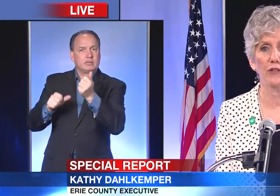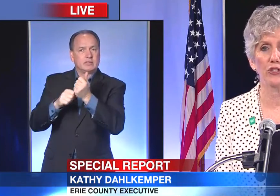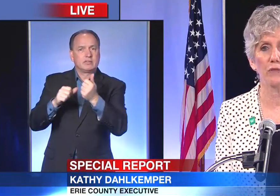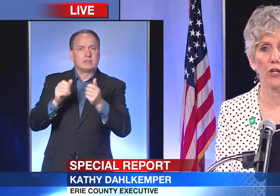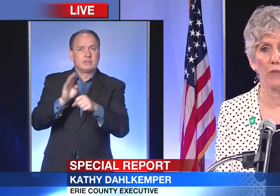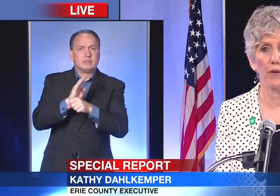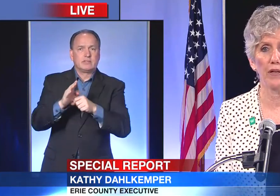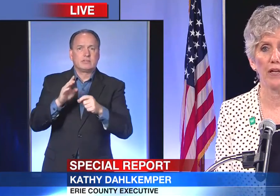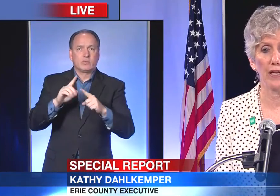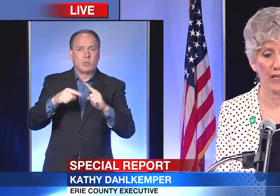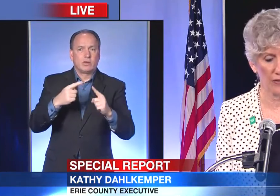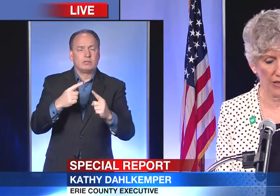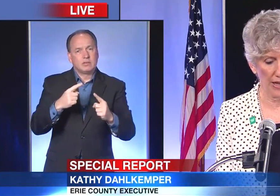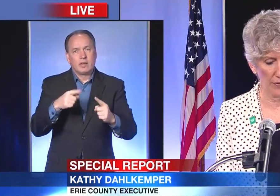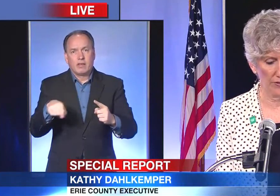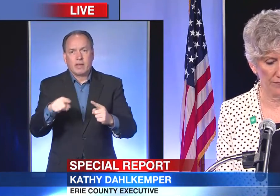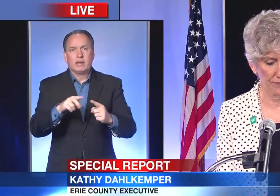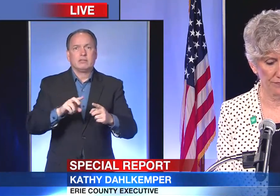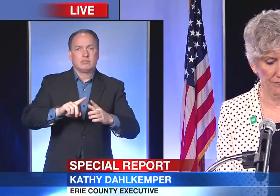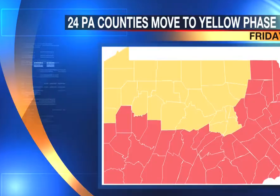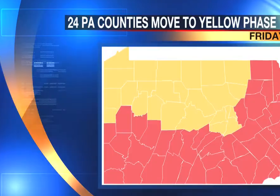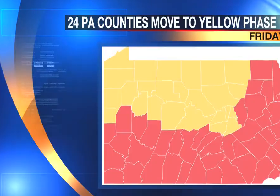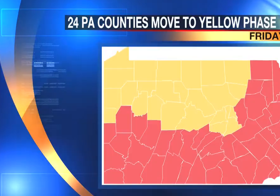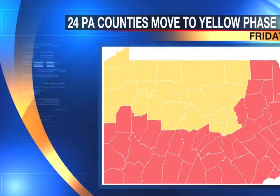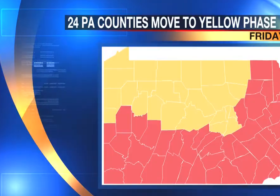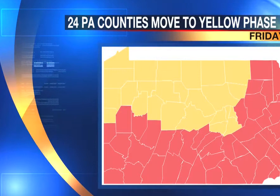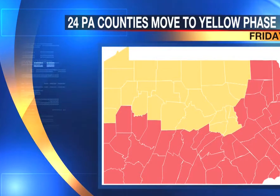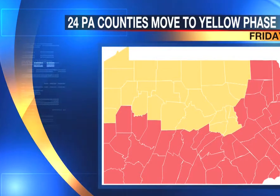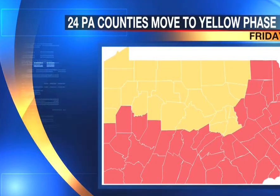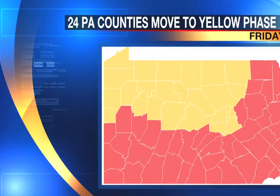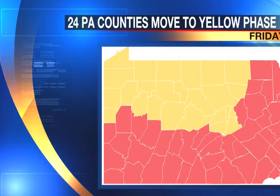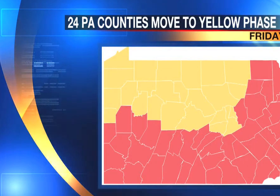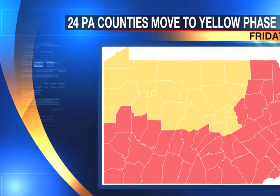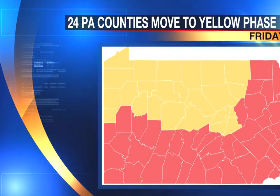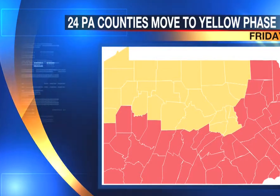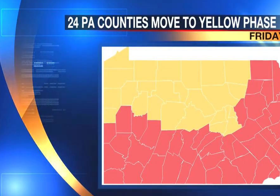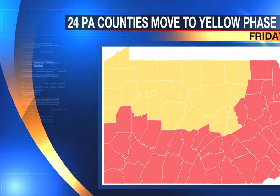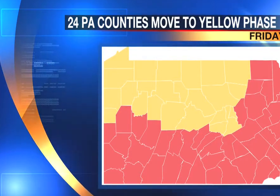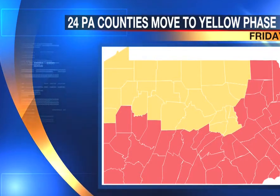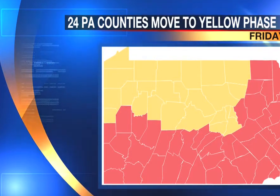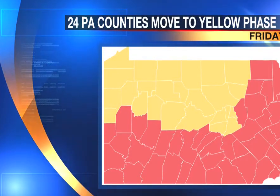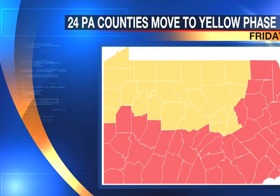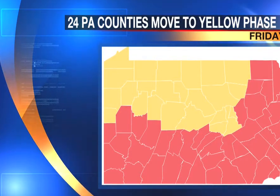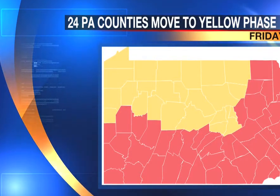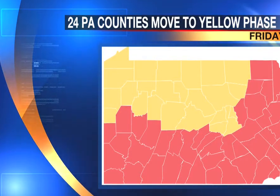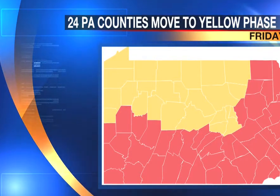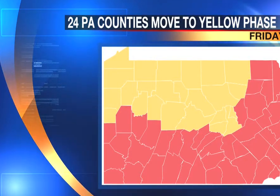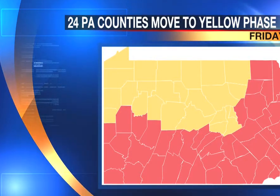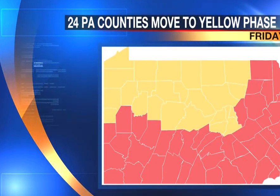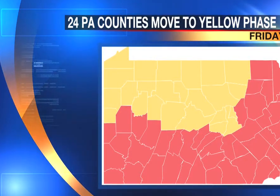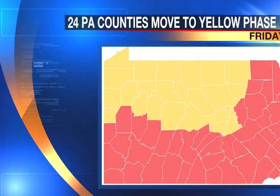GUIDELINES FROM THE STATE TO ASSIST OUR BUSINESSES AS THEY LOOK TO REOPEN IN ERIE COUNTY.